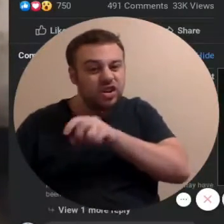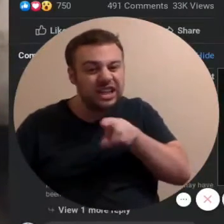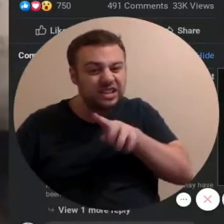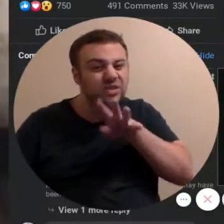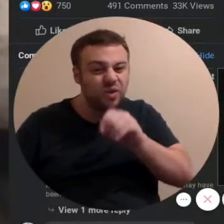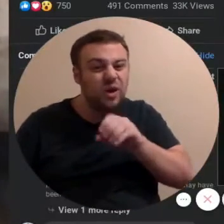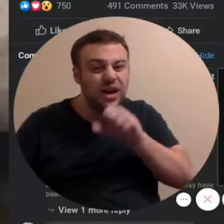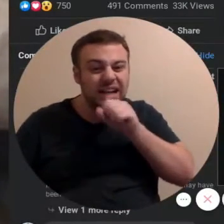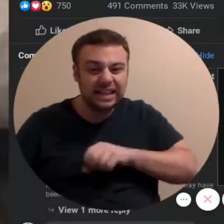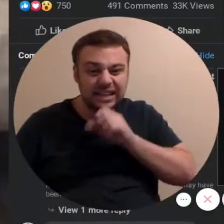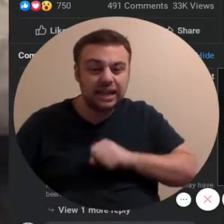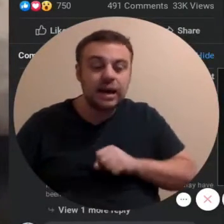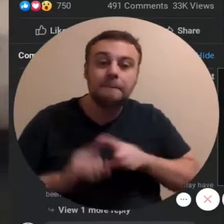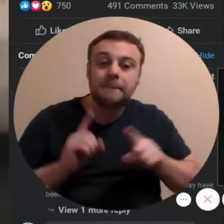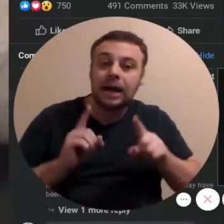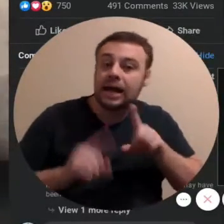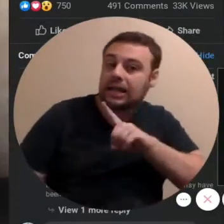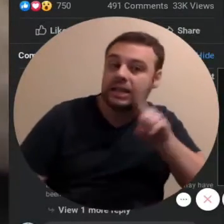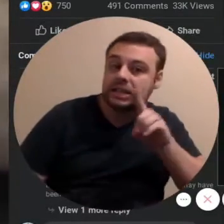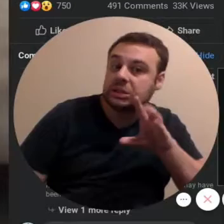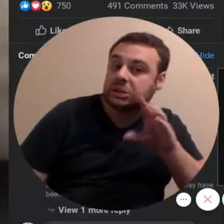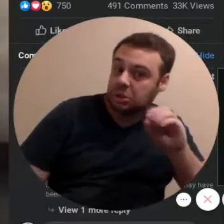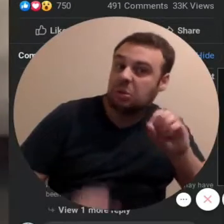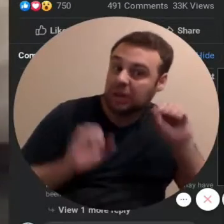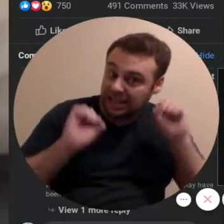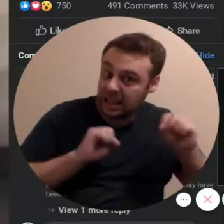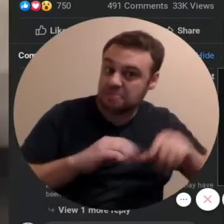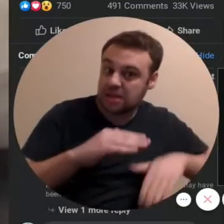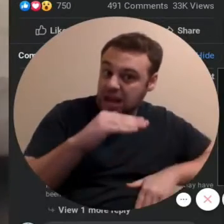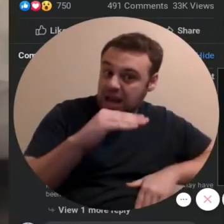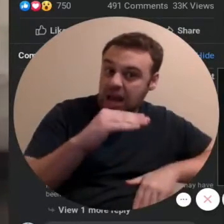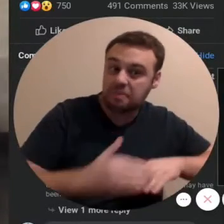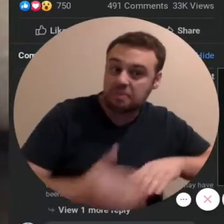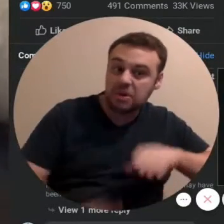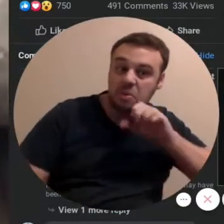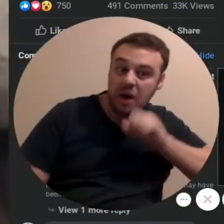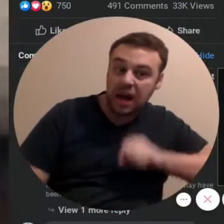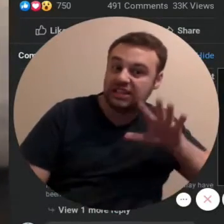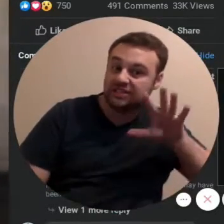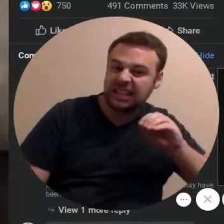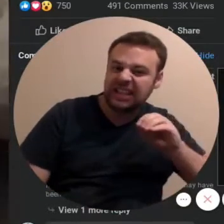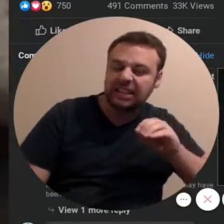Their usual average in zoos is about forty- early forties.